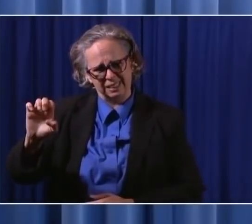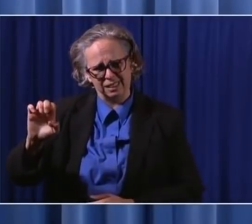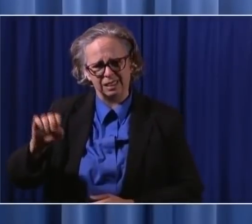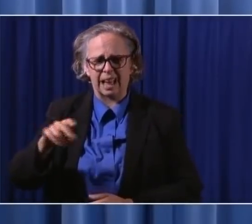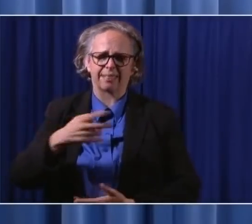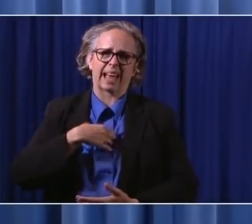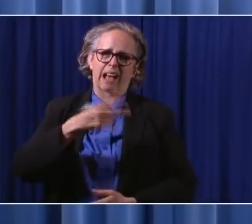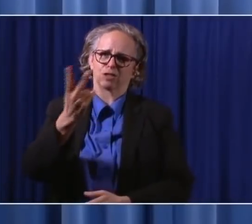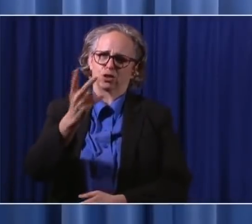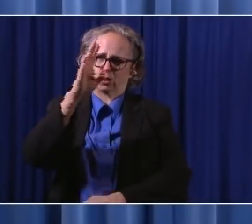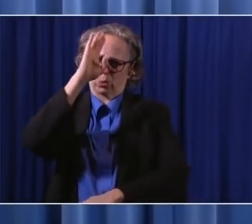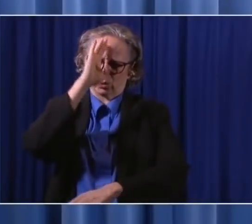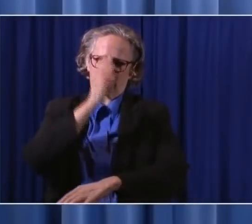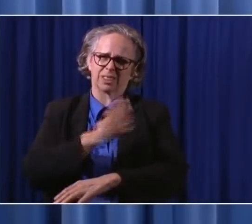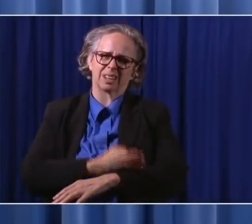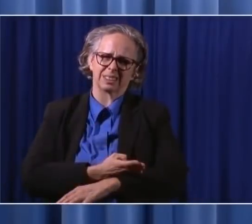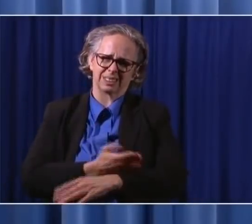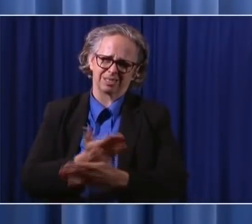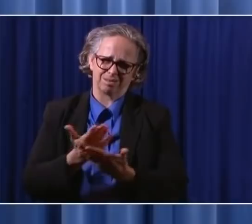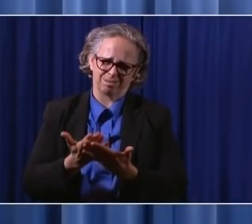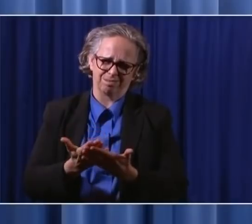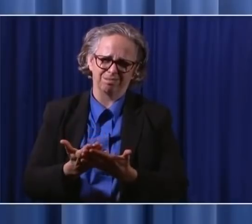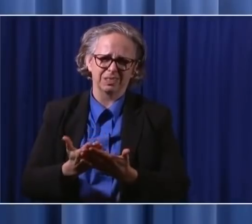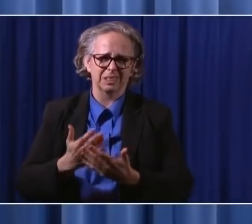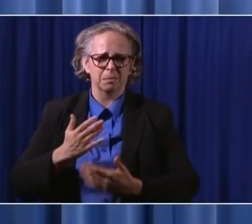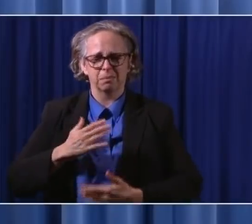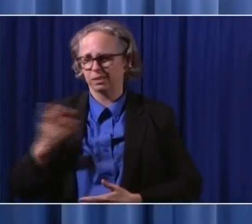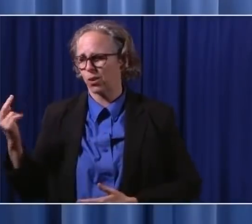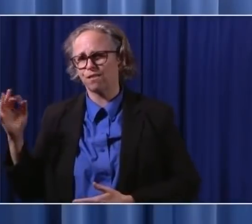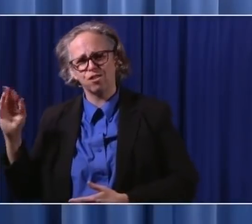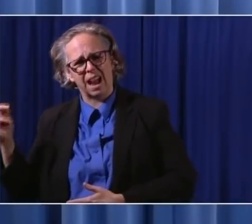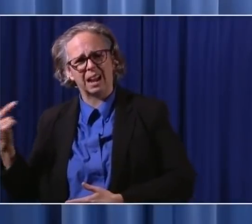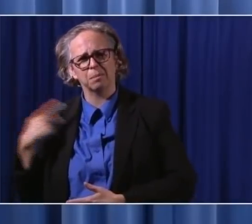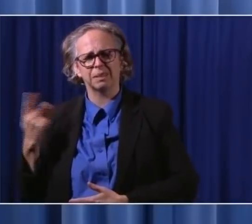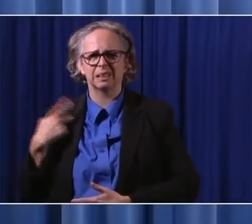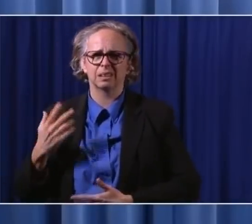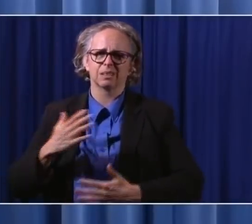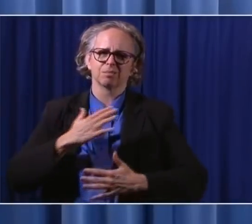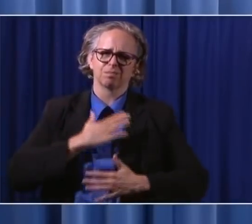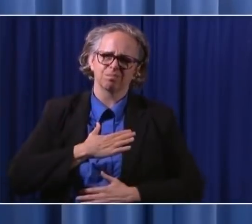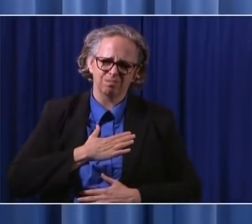HE LEAVES BEHIND HIS WIFE JAMIE, THEIR TWO SONS. FRAN AND